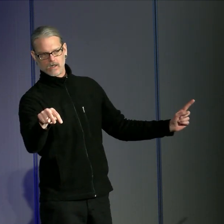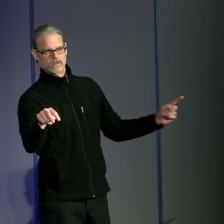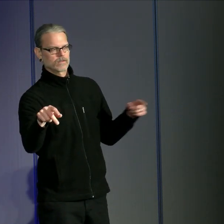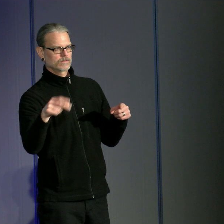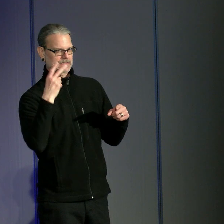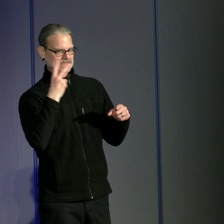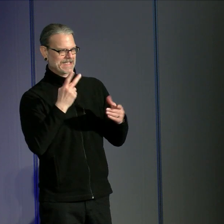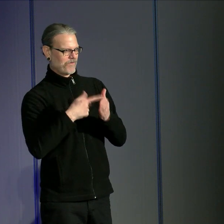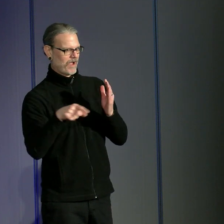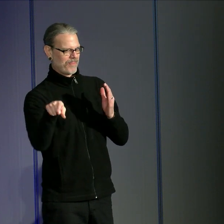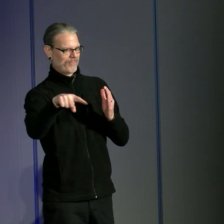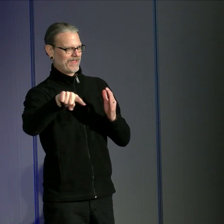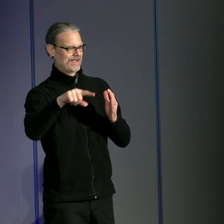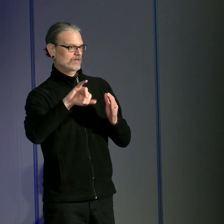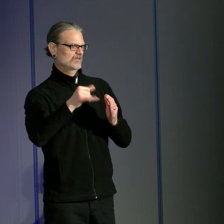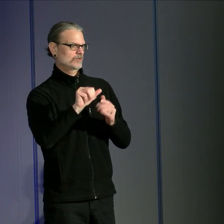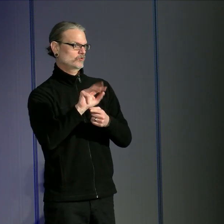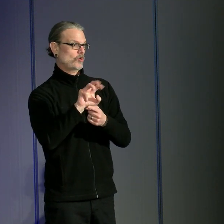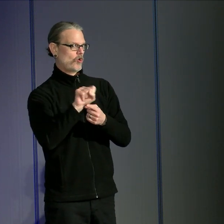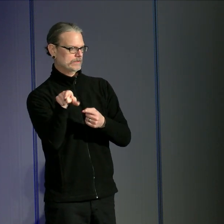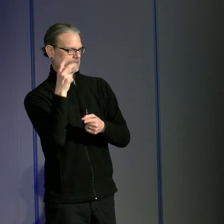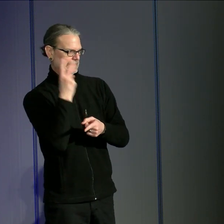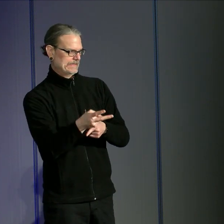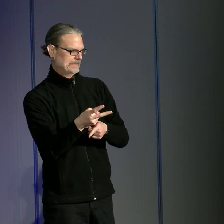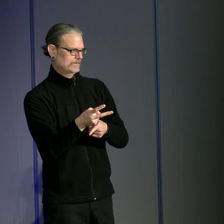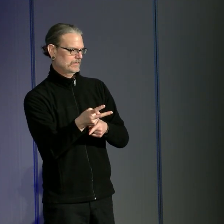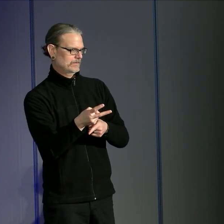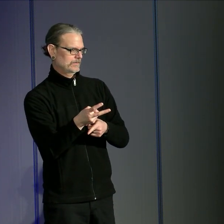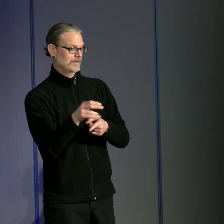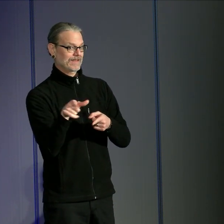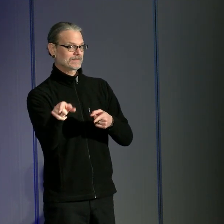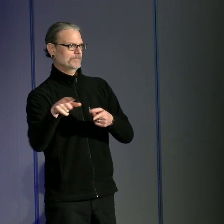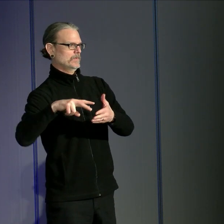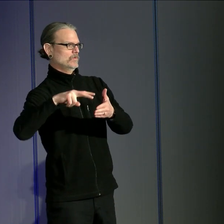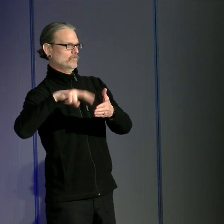this is a transcript of JAWS reading that header. Okay?